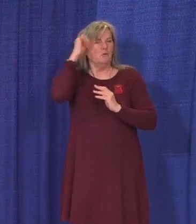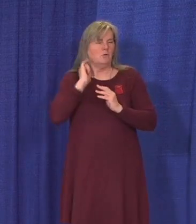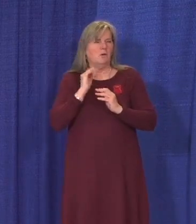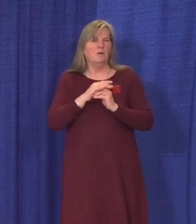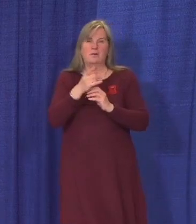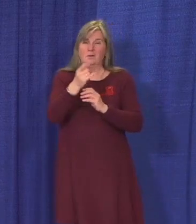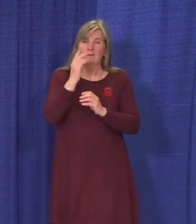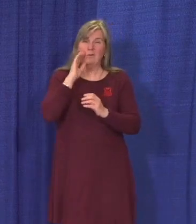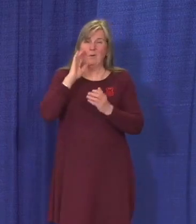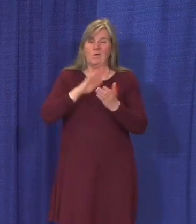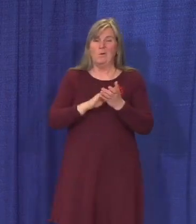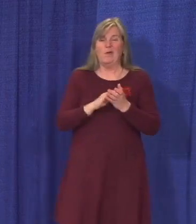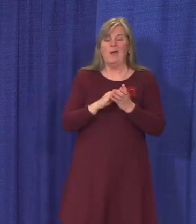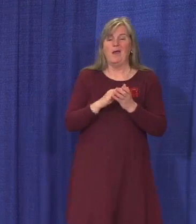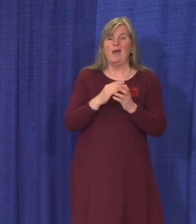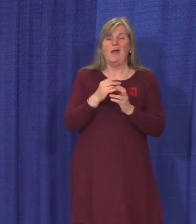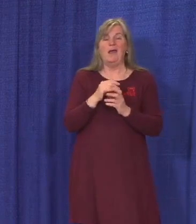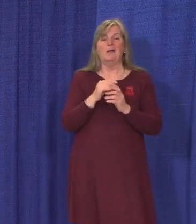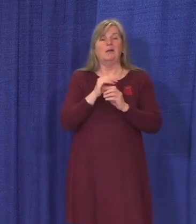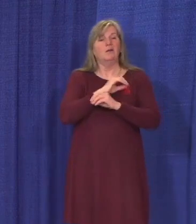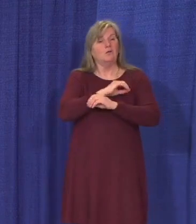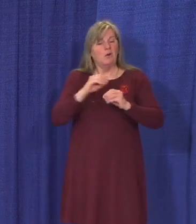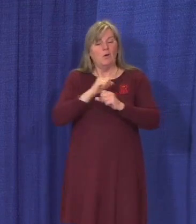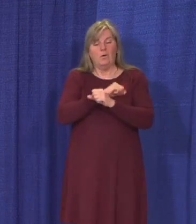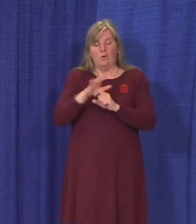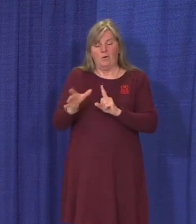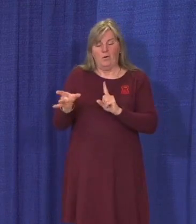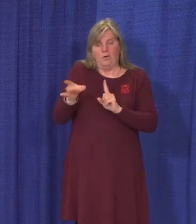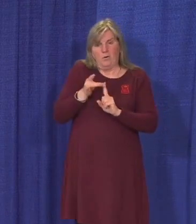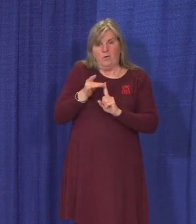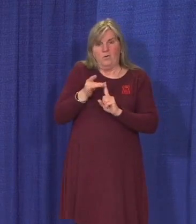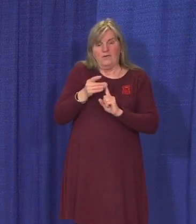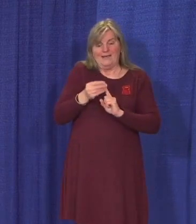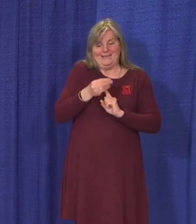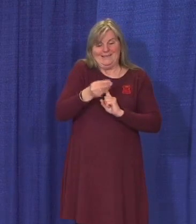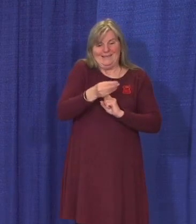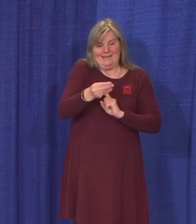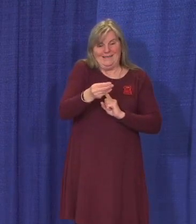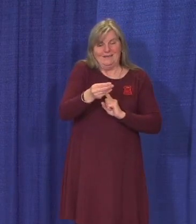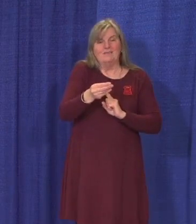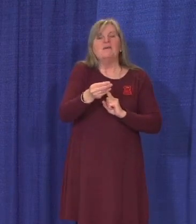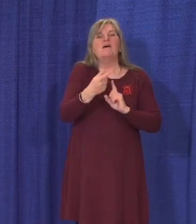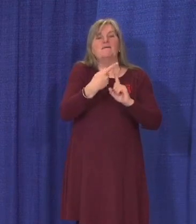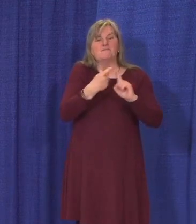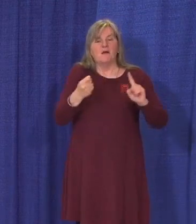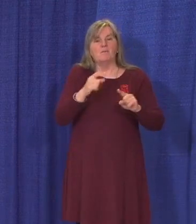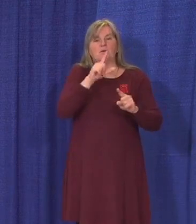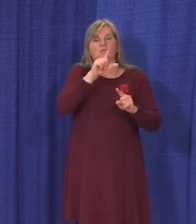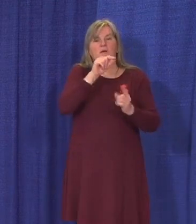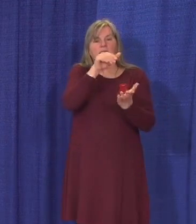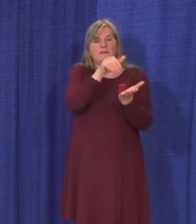health agencies of Canada. We have been successful in mitigating the importation risk